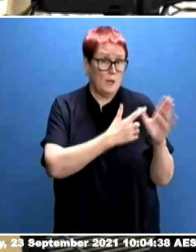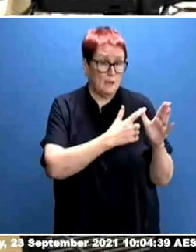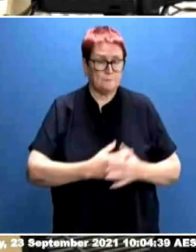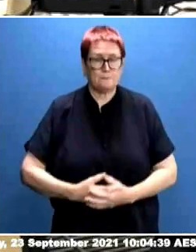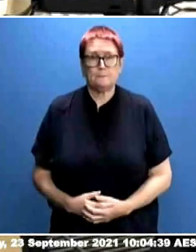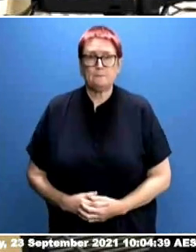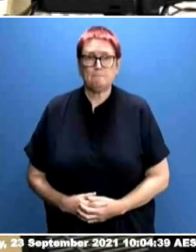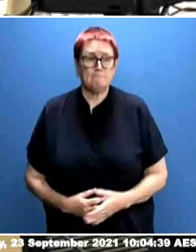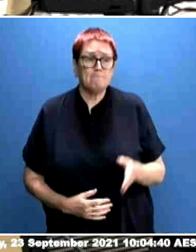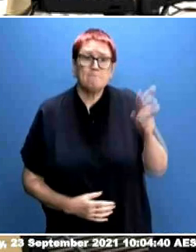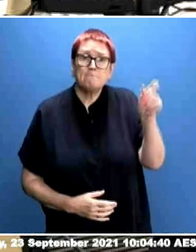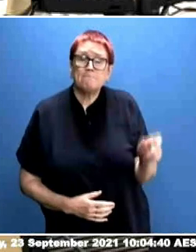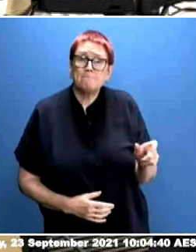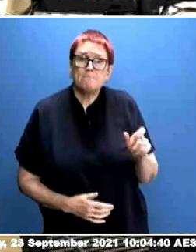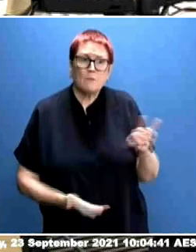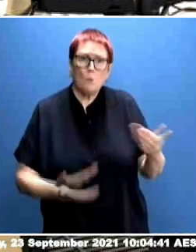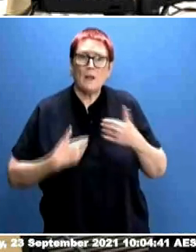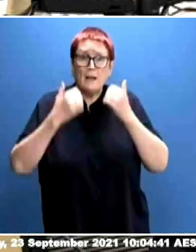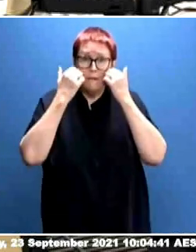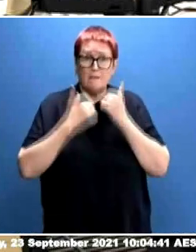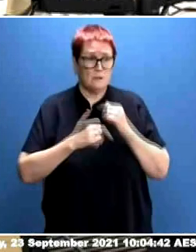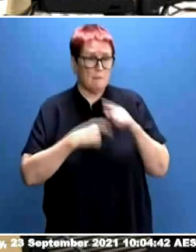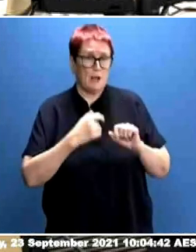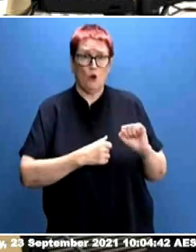Dr Thompson will provide evidence in relation to her role